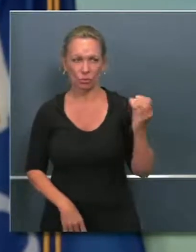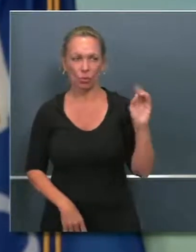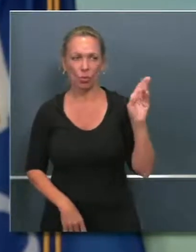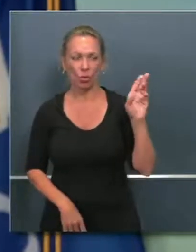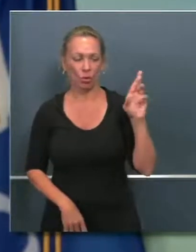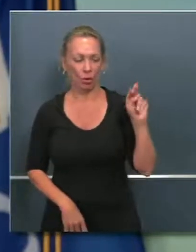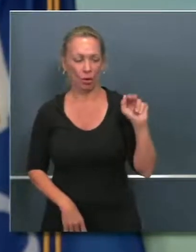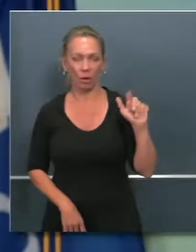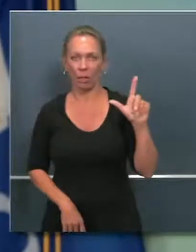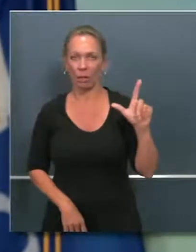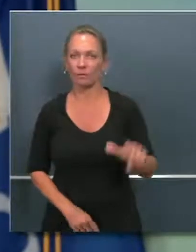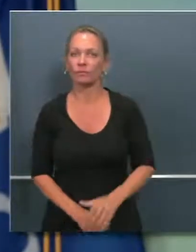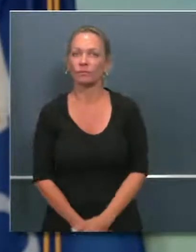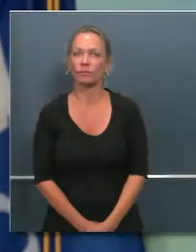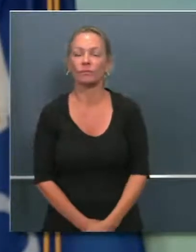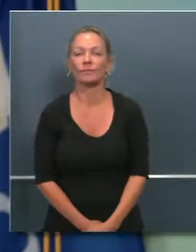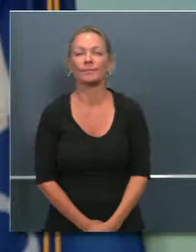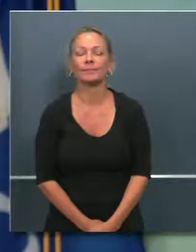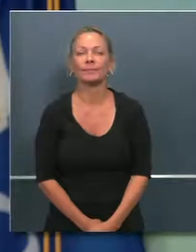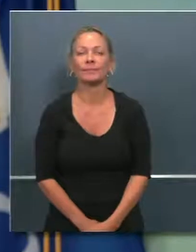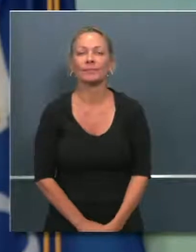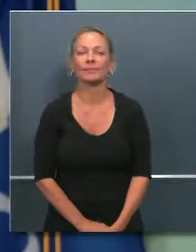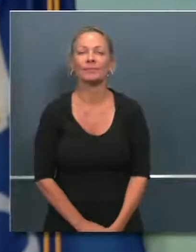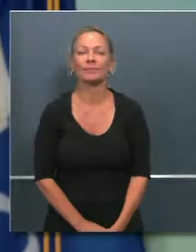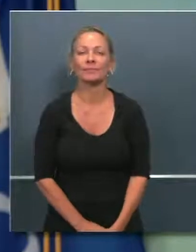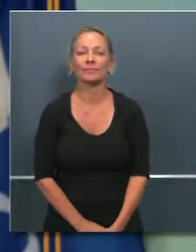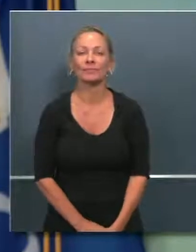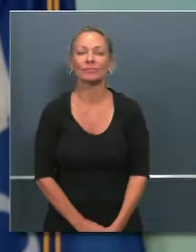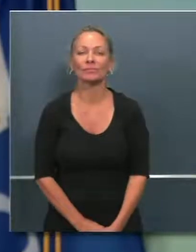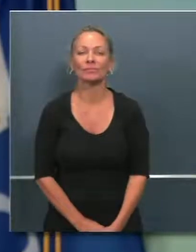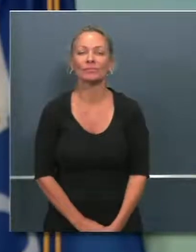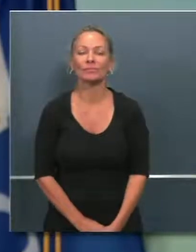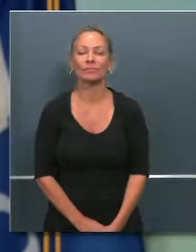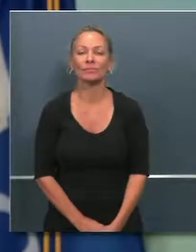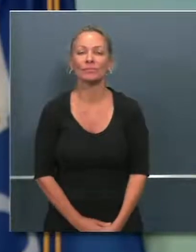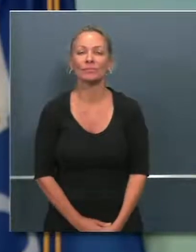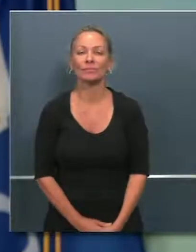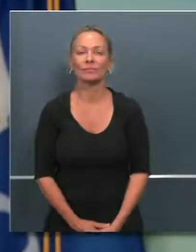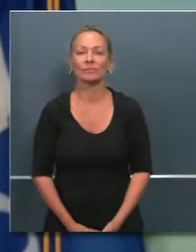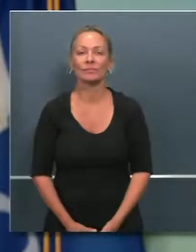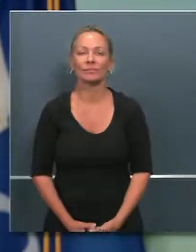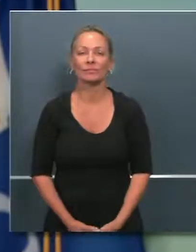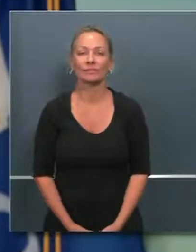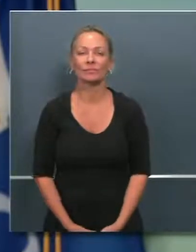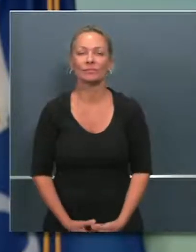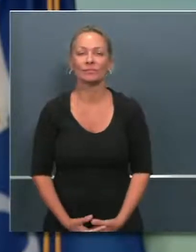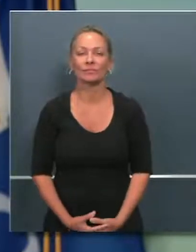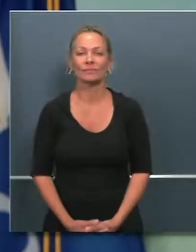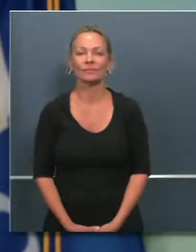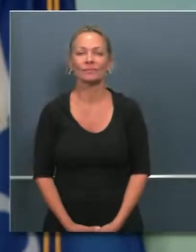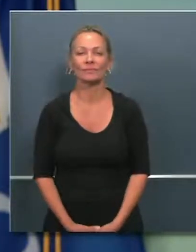the radar state health officials for being for a you know a higher level of positivity percentage